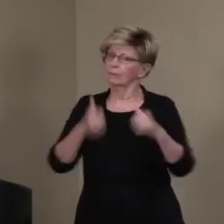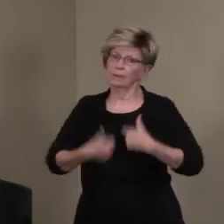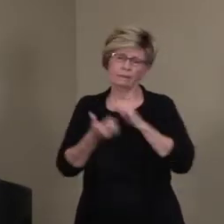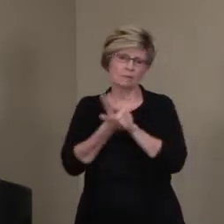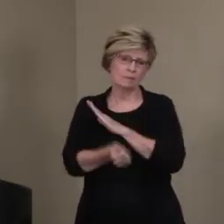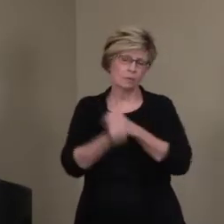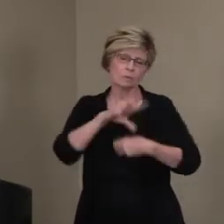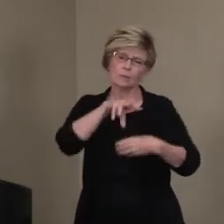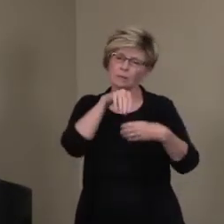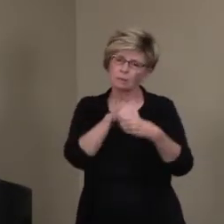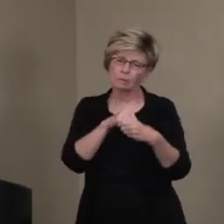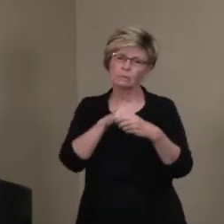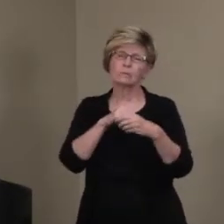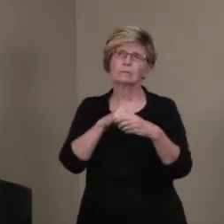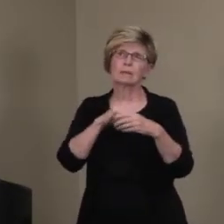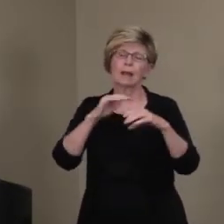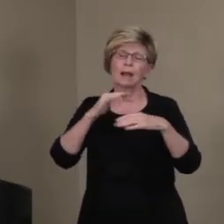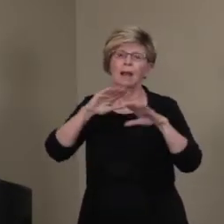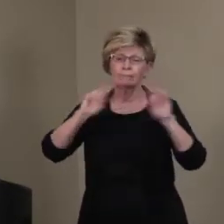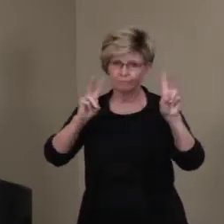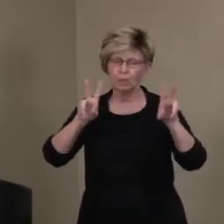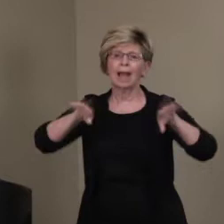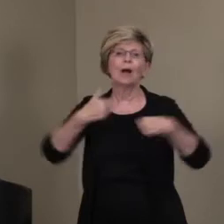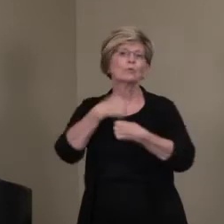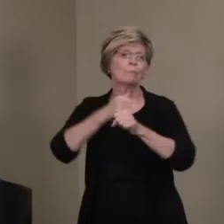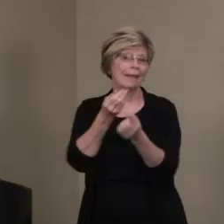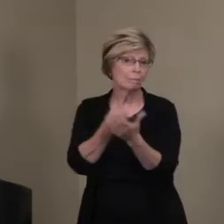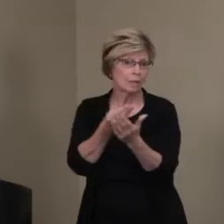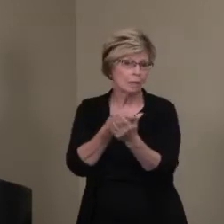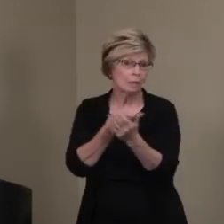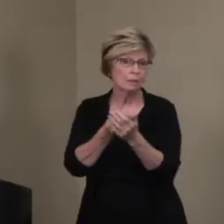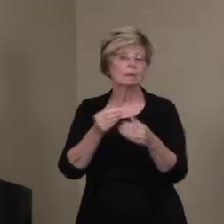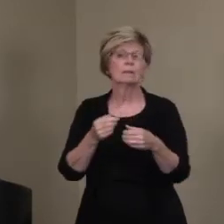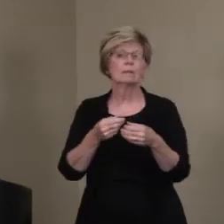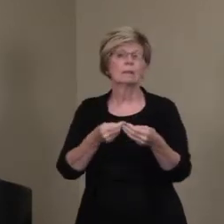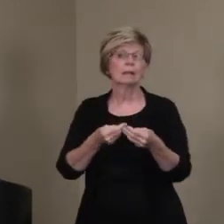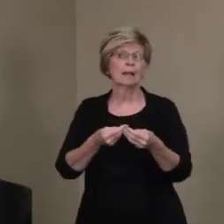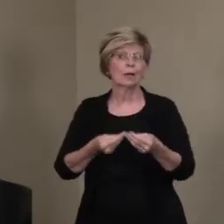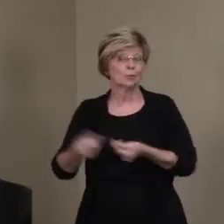money is one of those skills how to make money